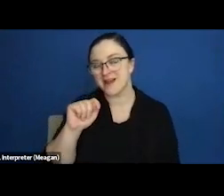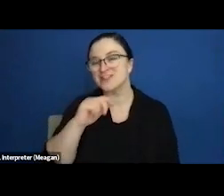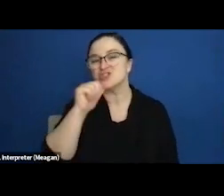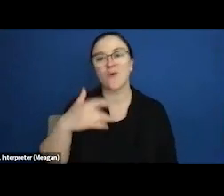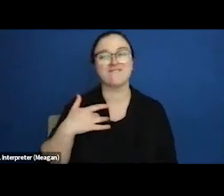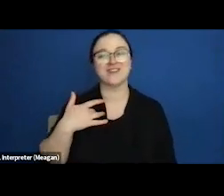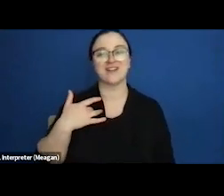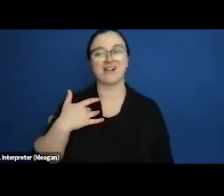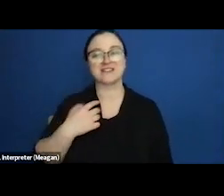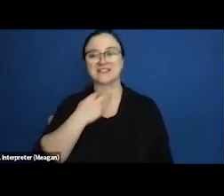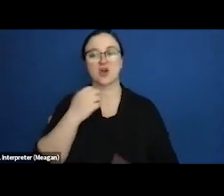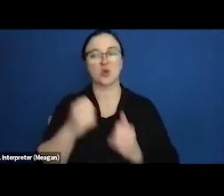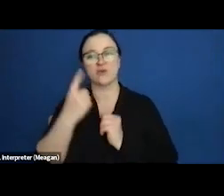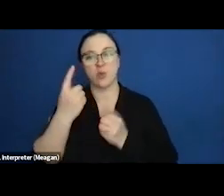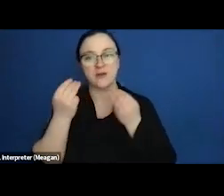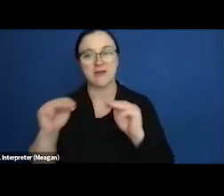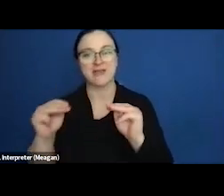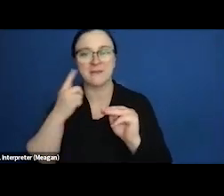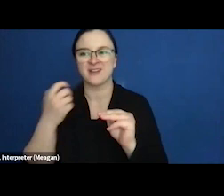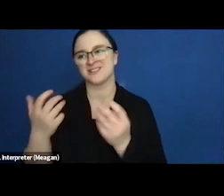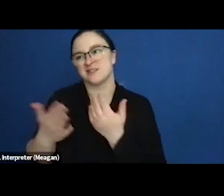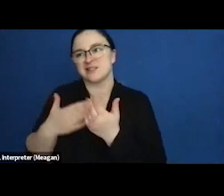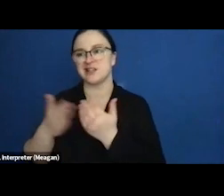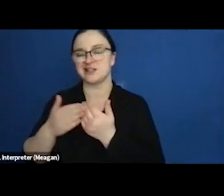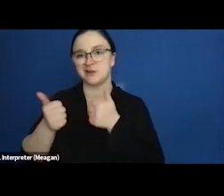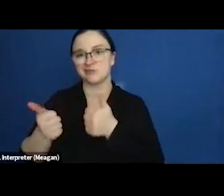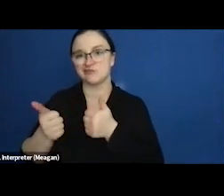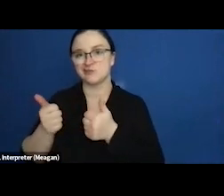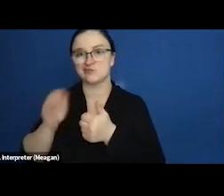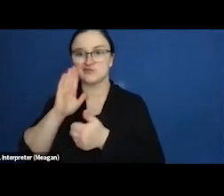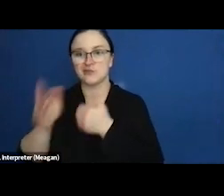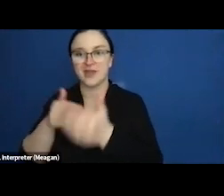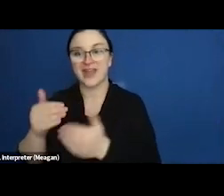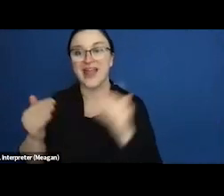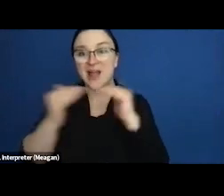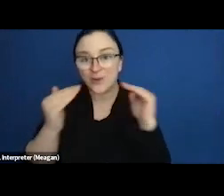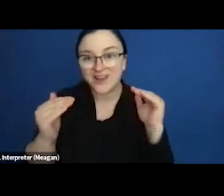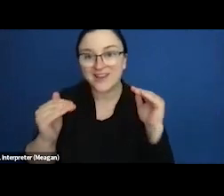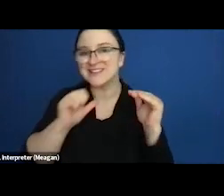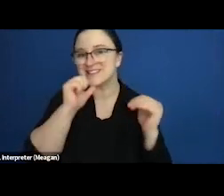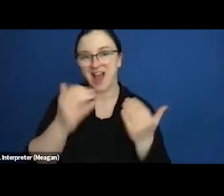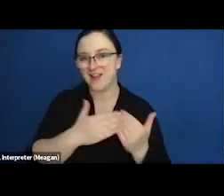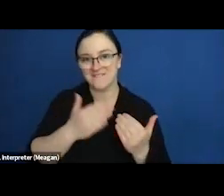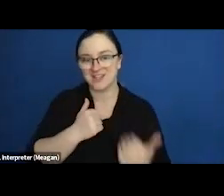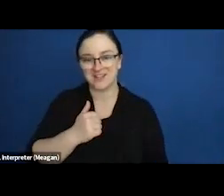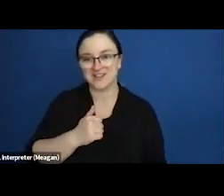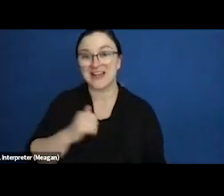because, again, it's convenient. Equity is not convenient, equity is being accessible.